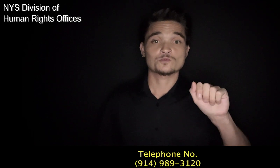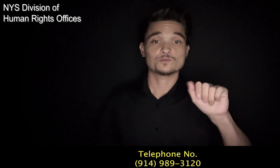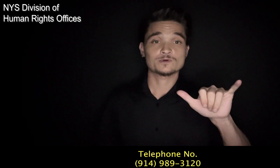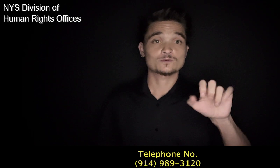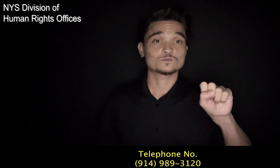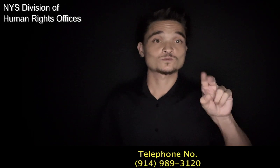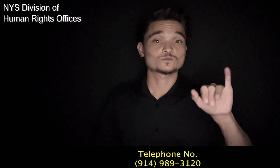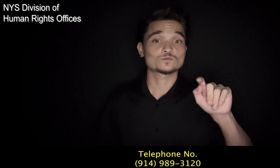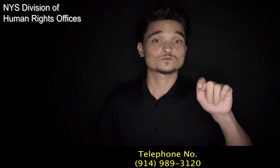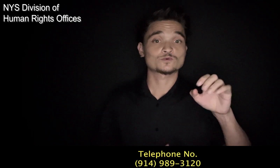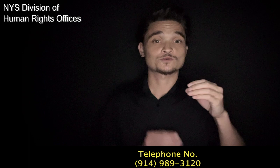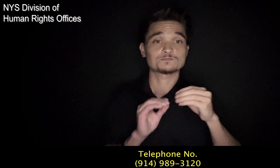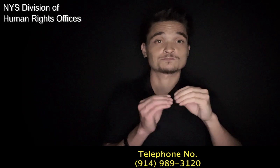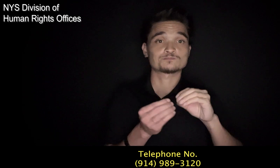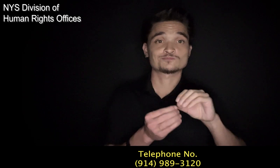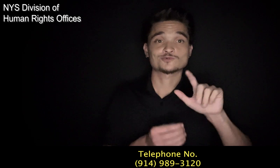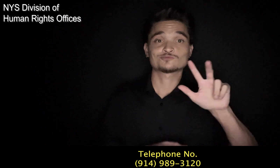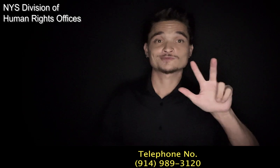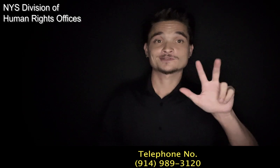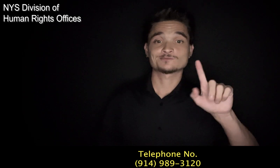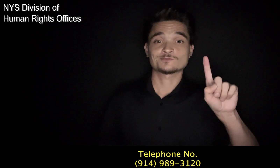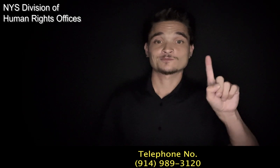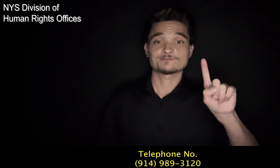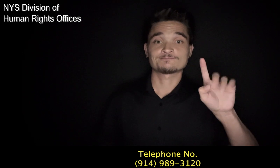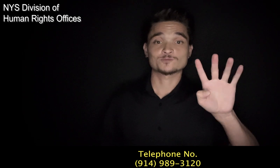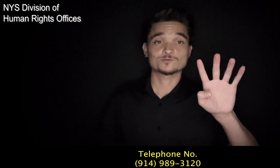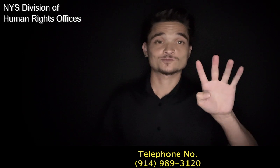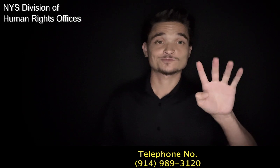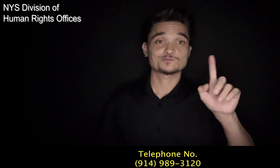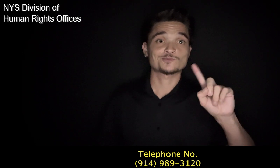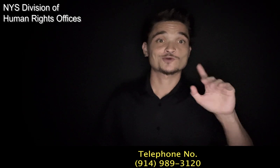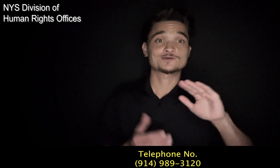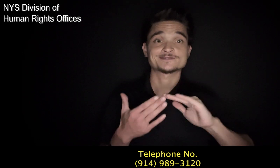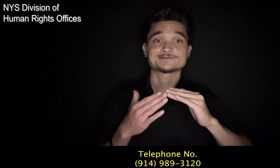Telephone No. (914) 989-3120